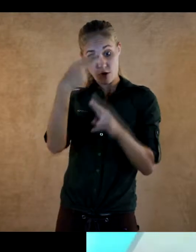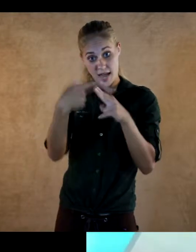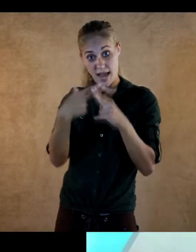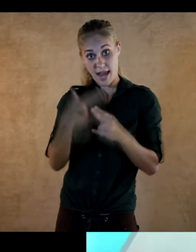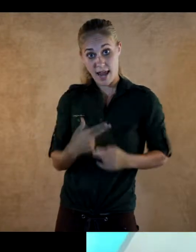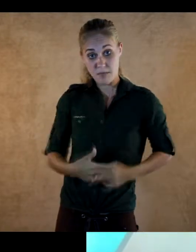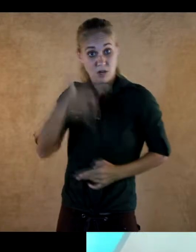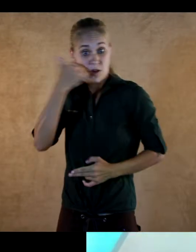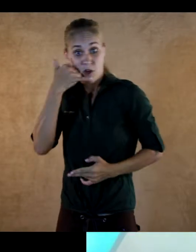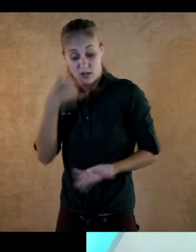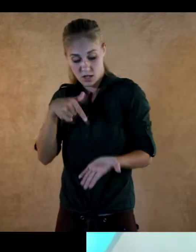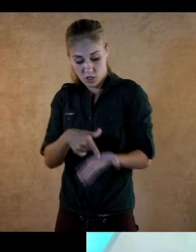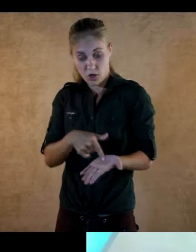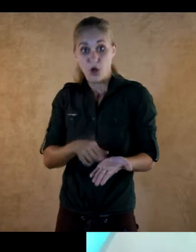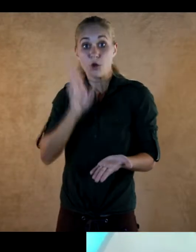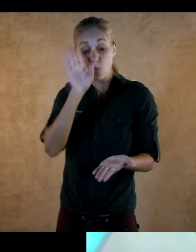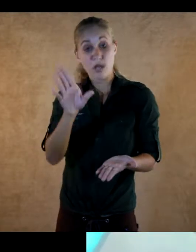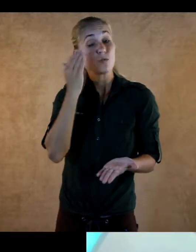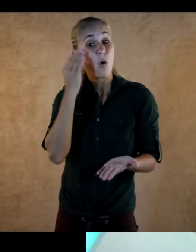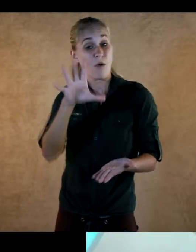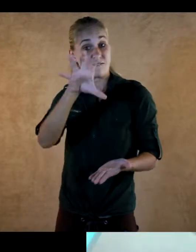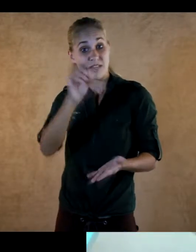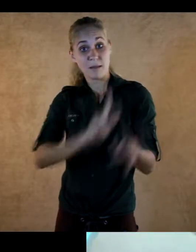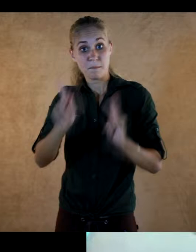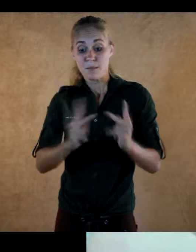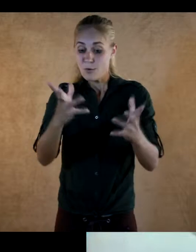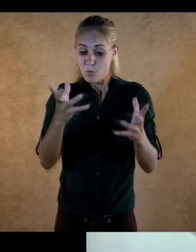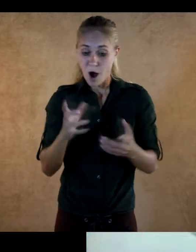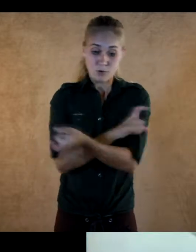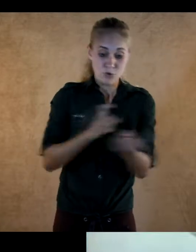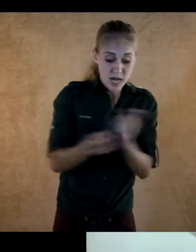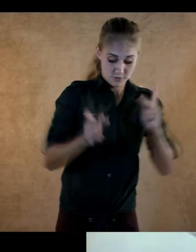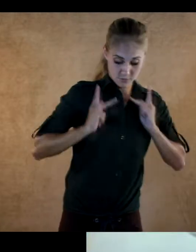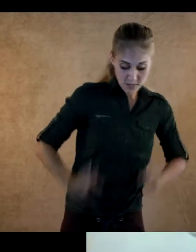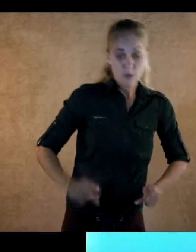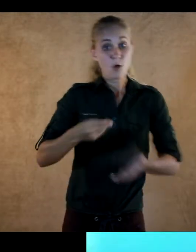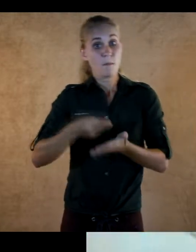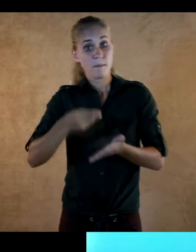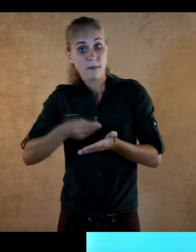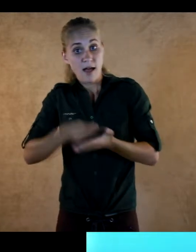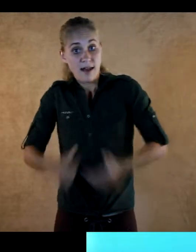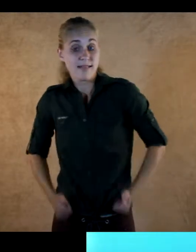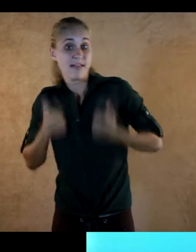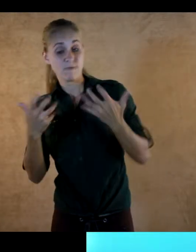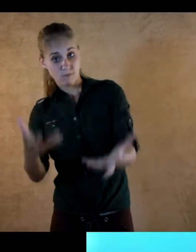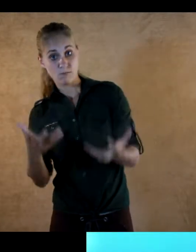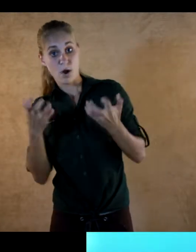then statistically speaking, you probably at least know 50 people who are looking for a physical or financial transformation. And most importantly,